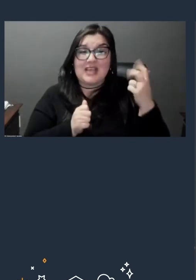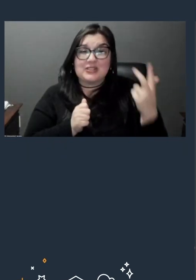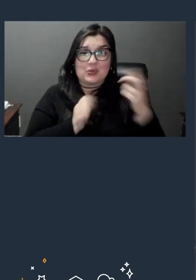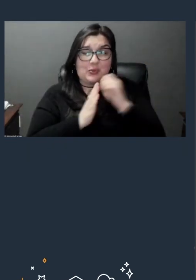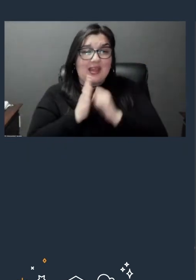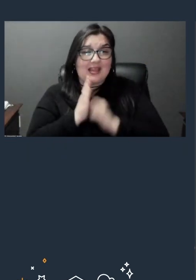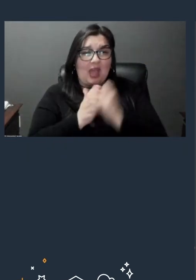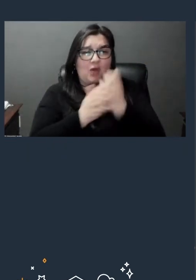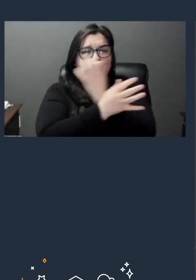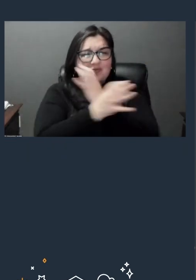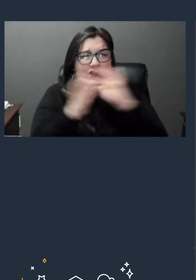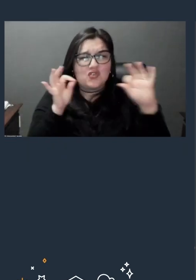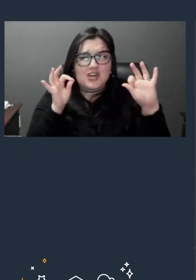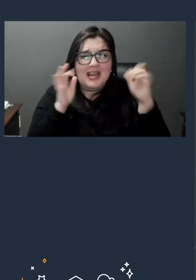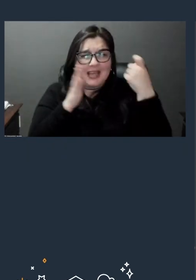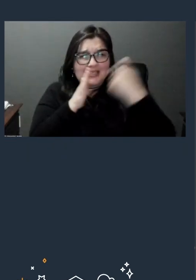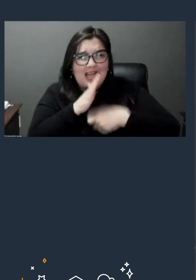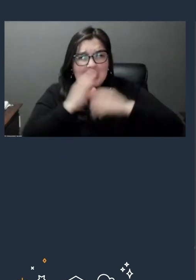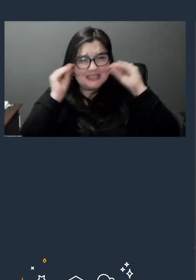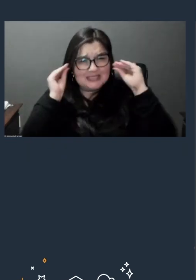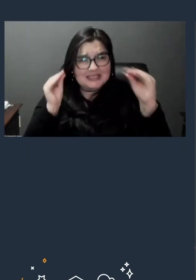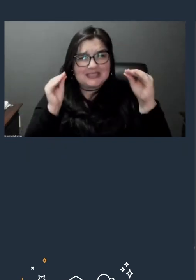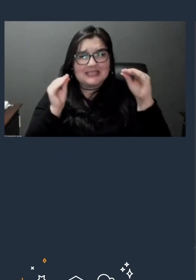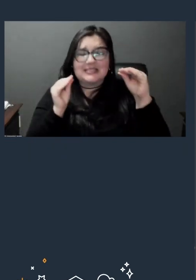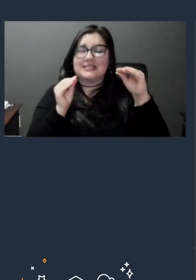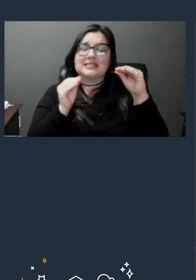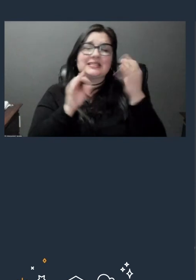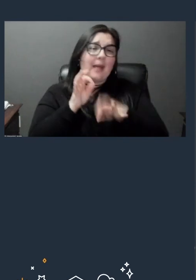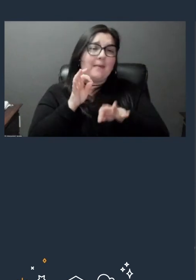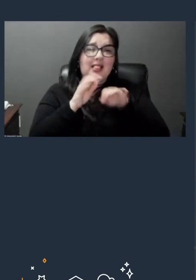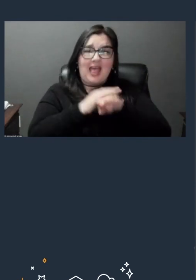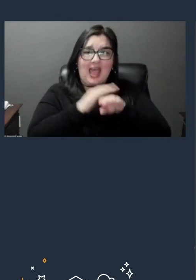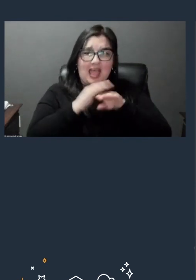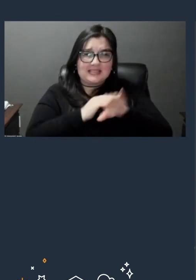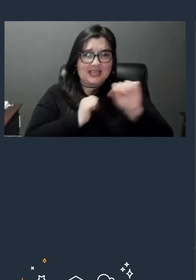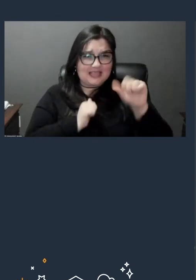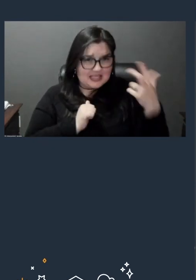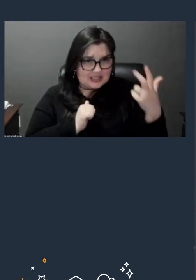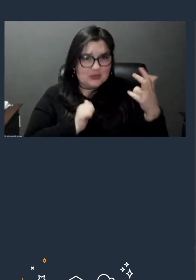So you can simply access your S3 console page and click on dashboard under Storage Lens